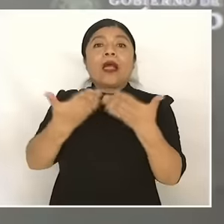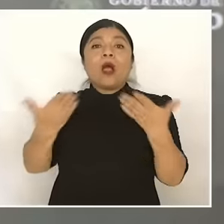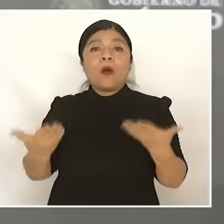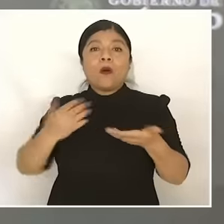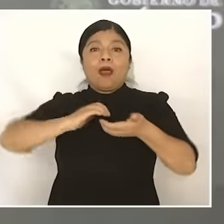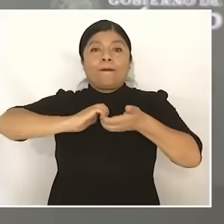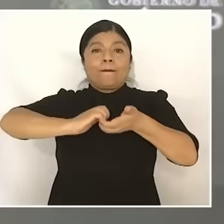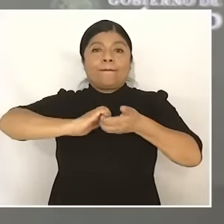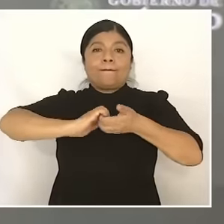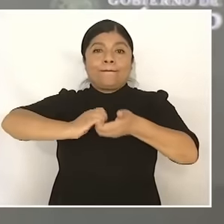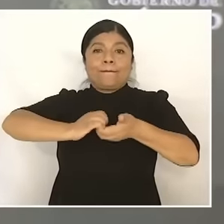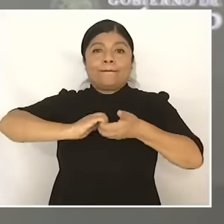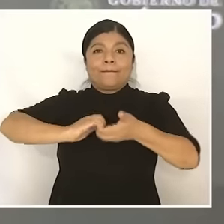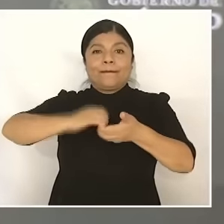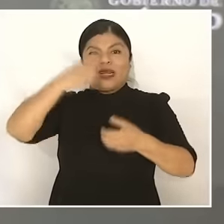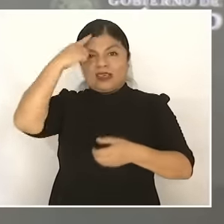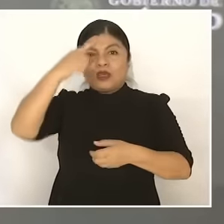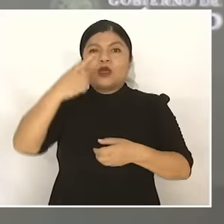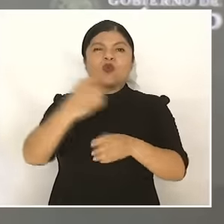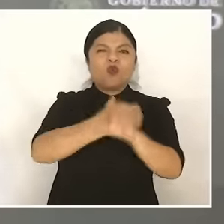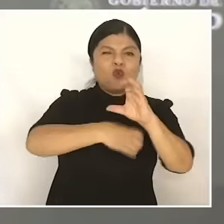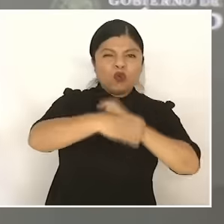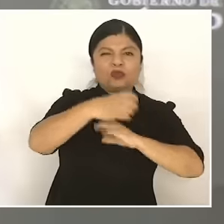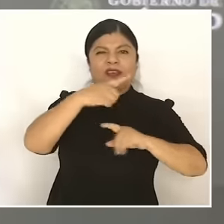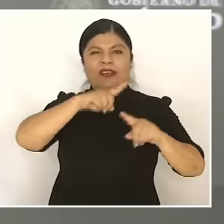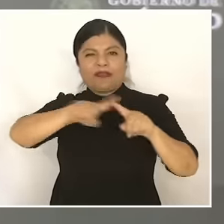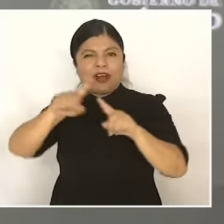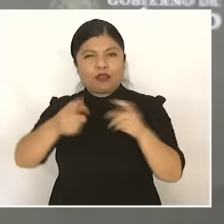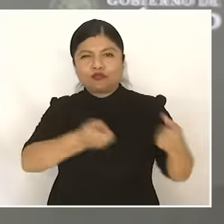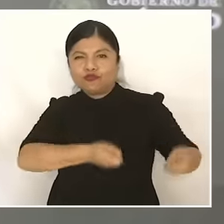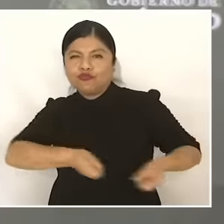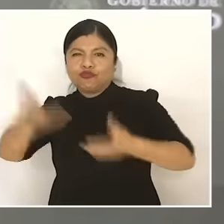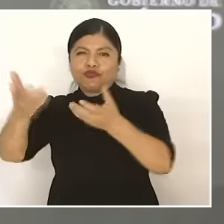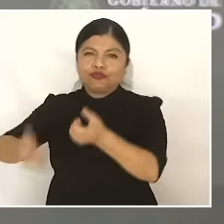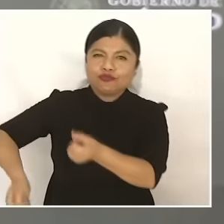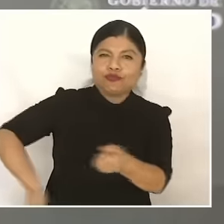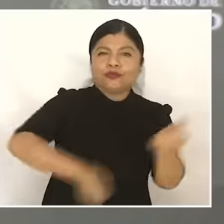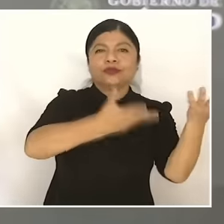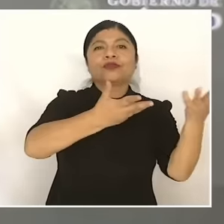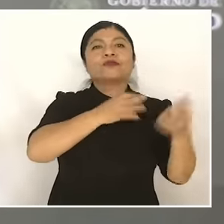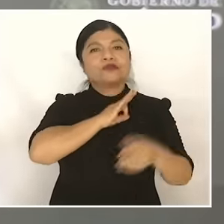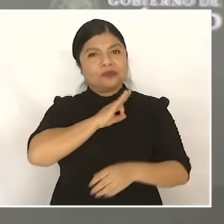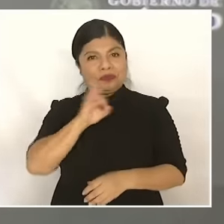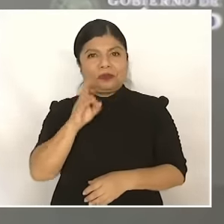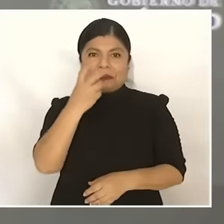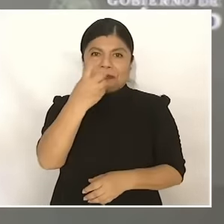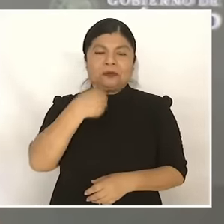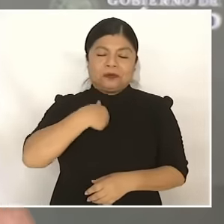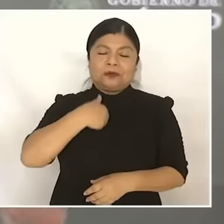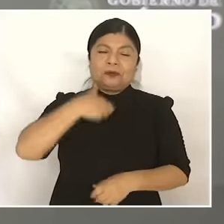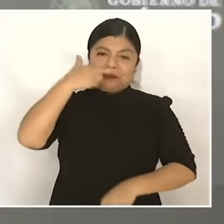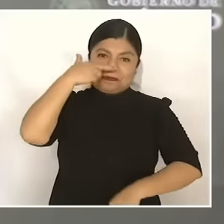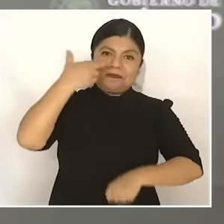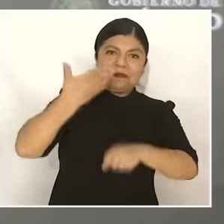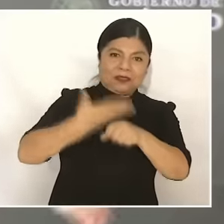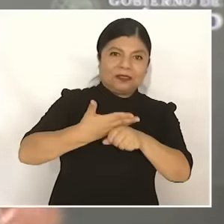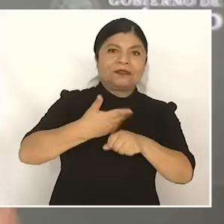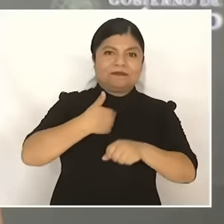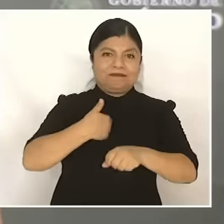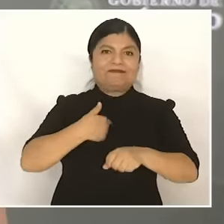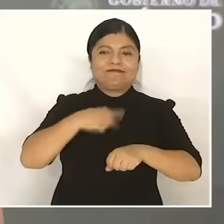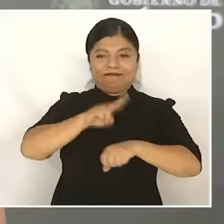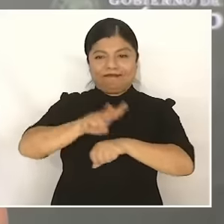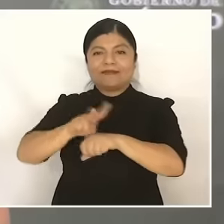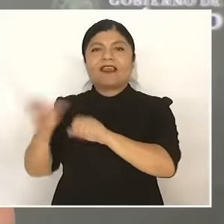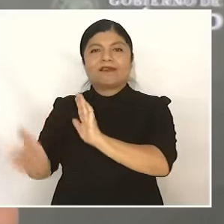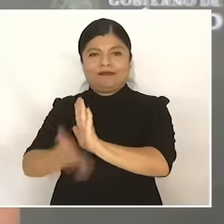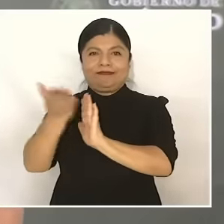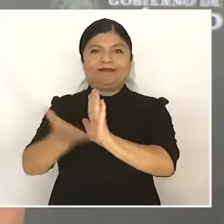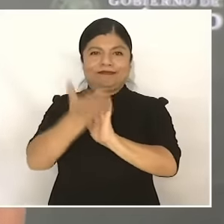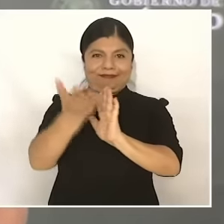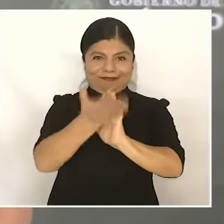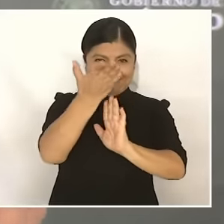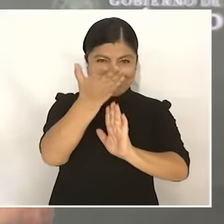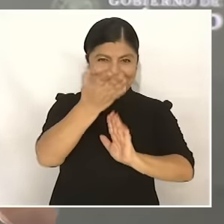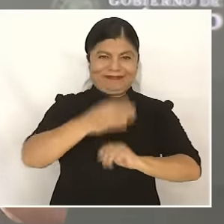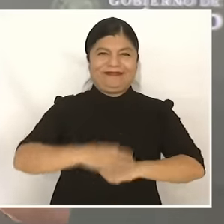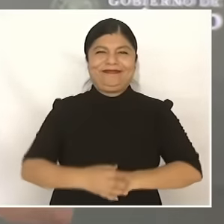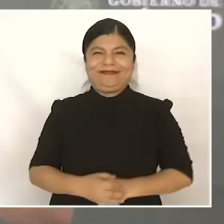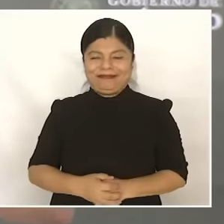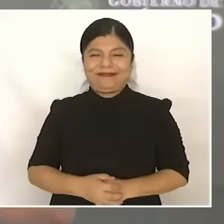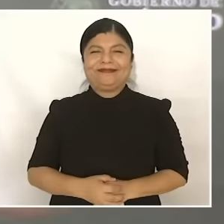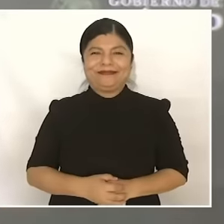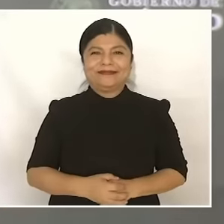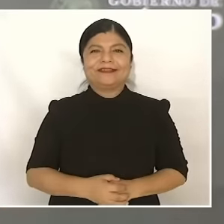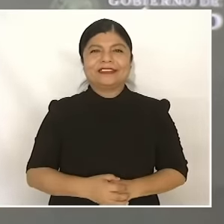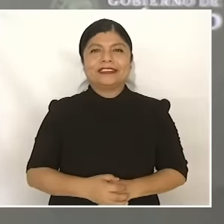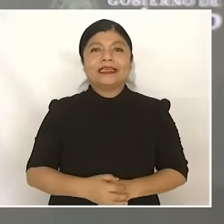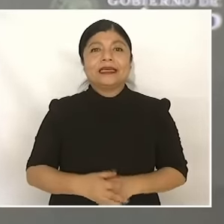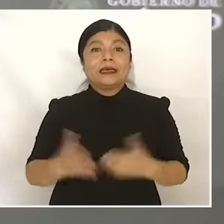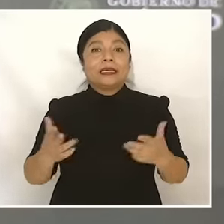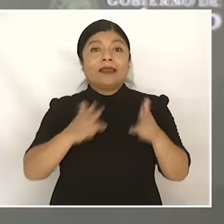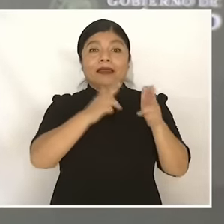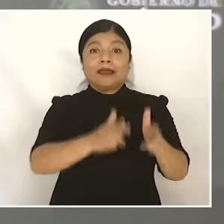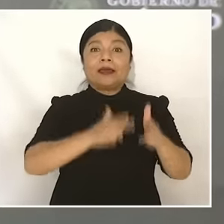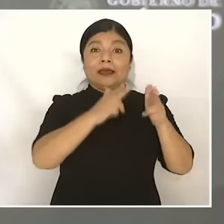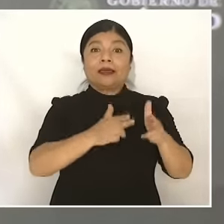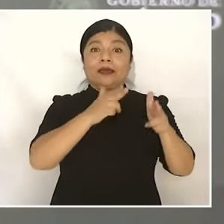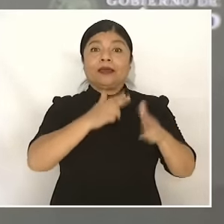to develop the interoceanic railway and now we are going to take the trains to the north of the republic as well,